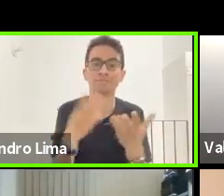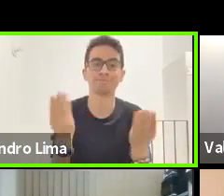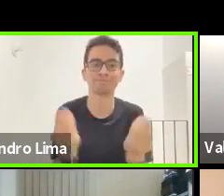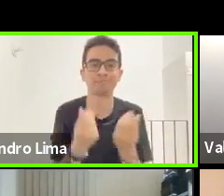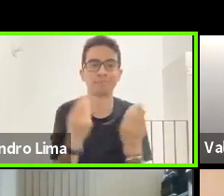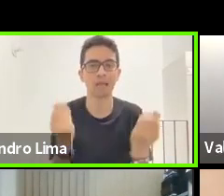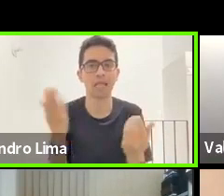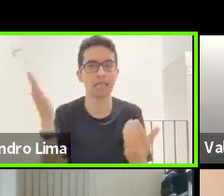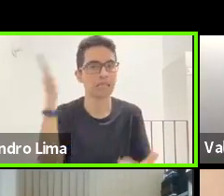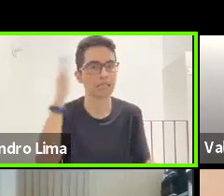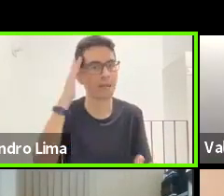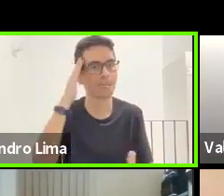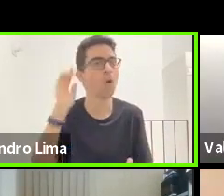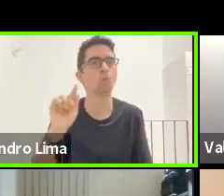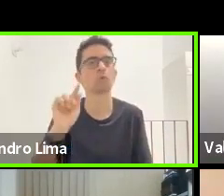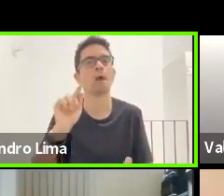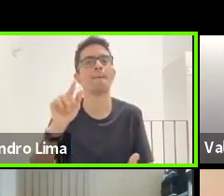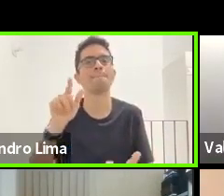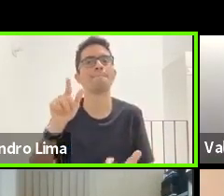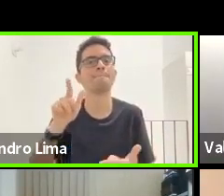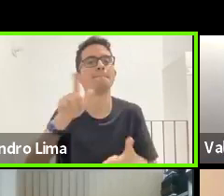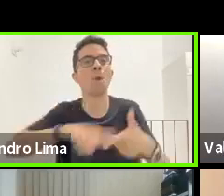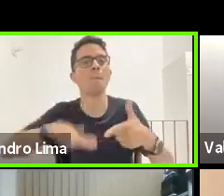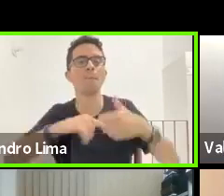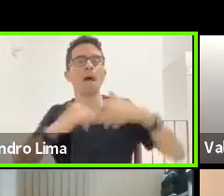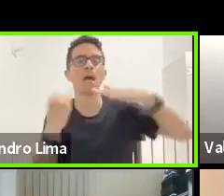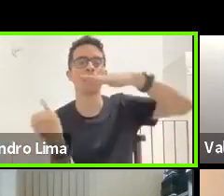designed to perpetuate the. way things the way they are.